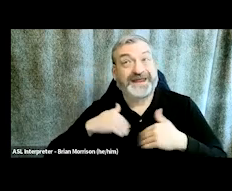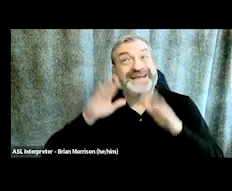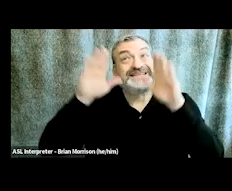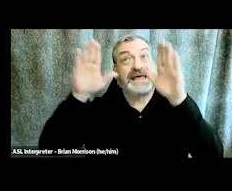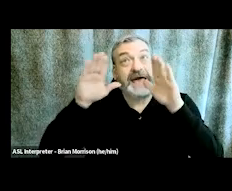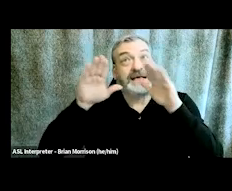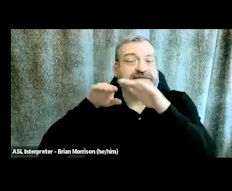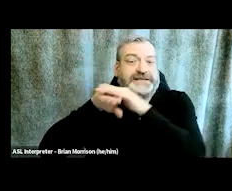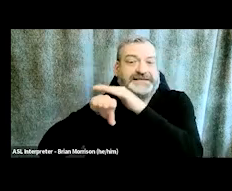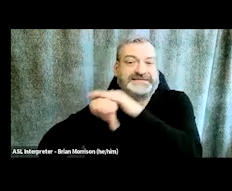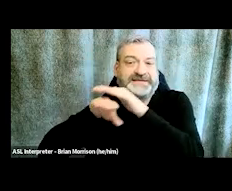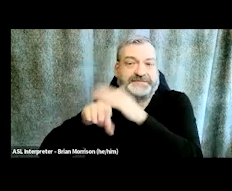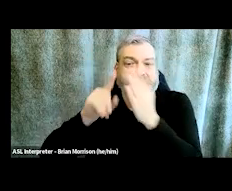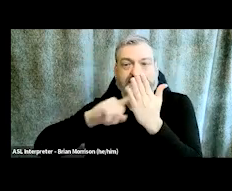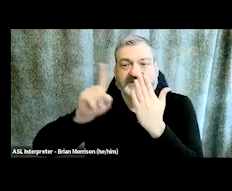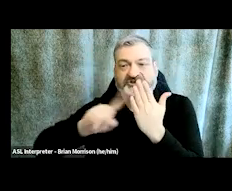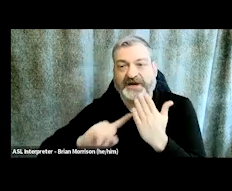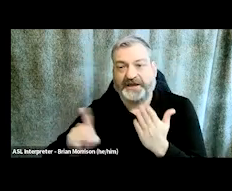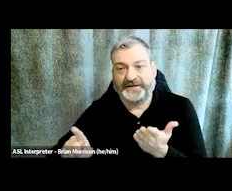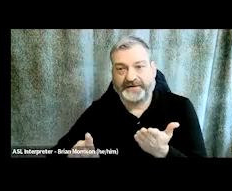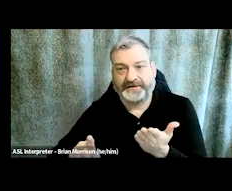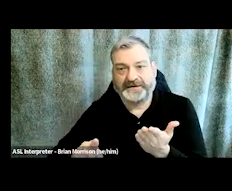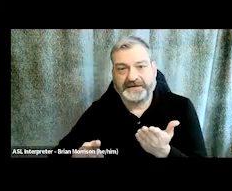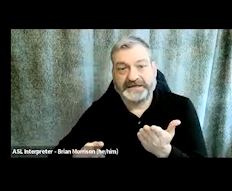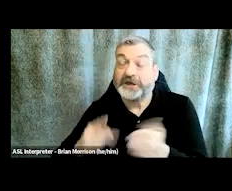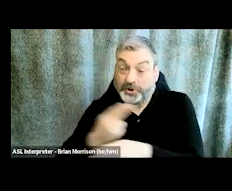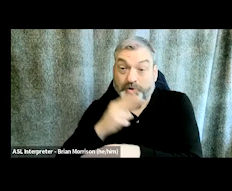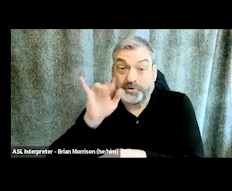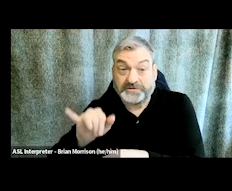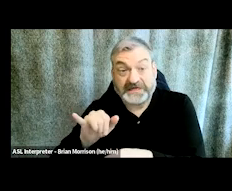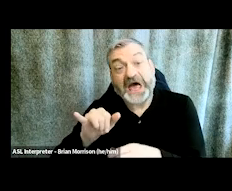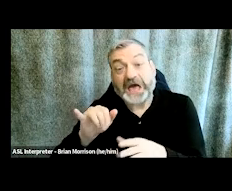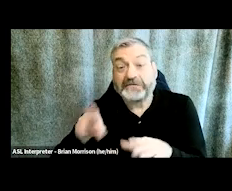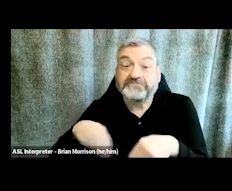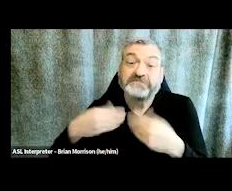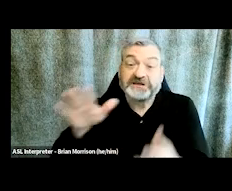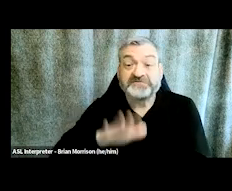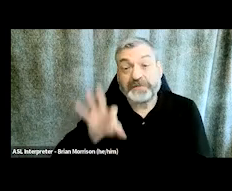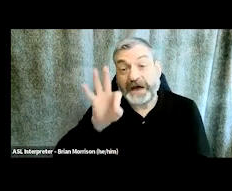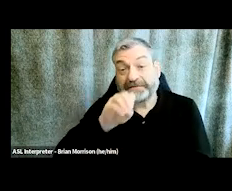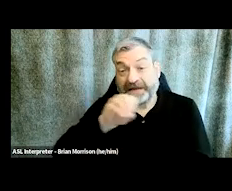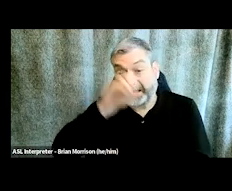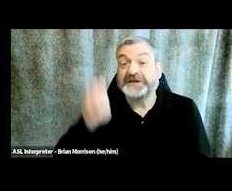and if you use that, that'll get you about 90% of the way to digitally accessible.